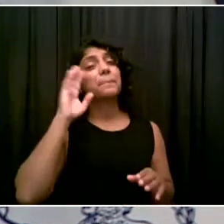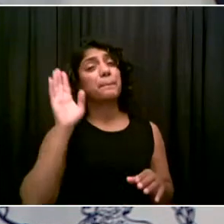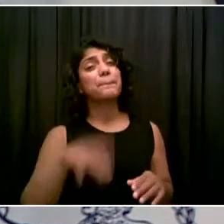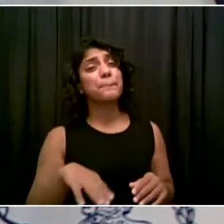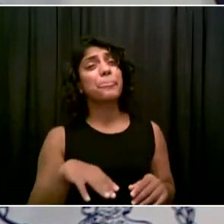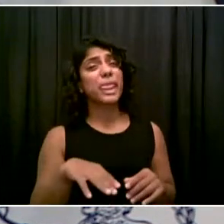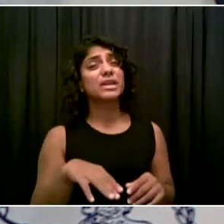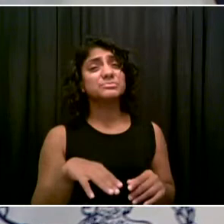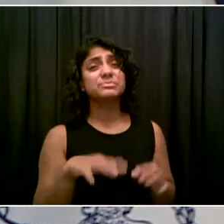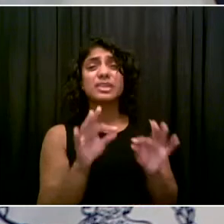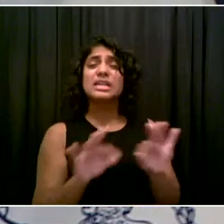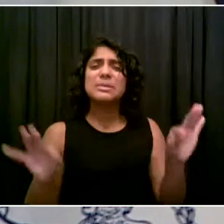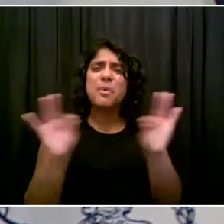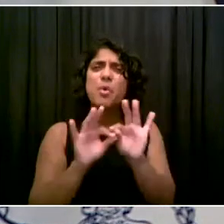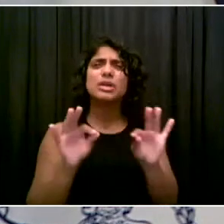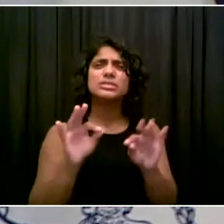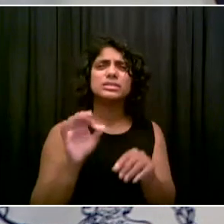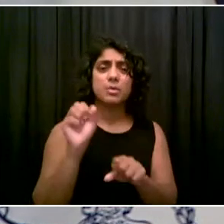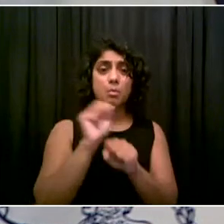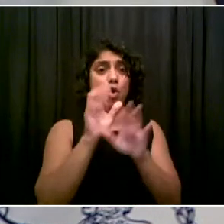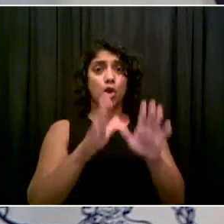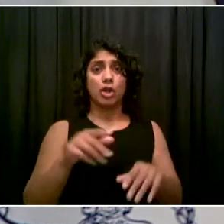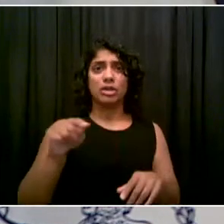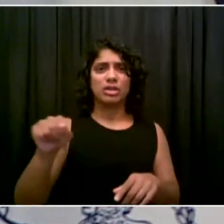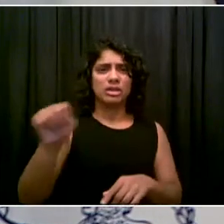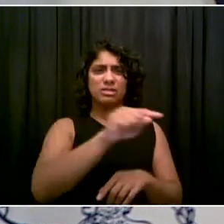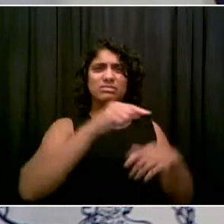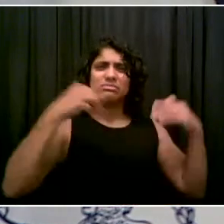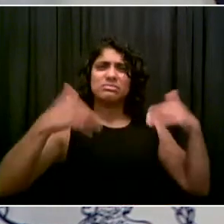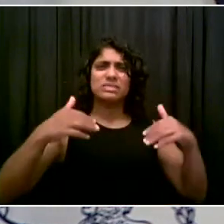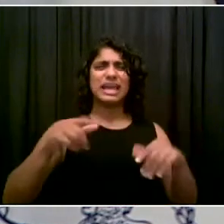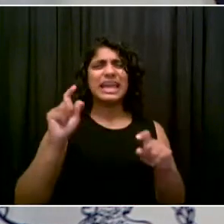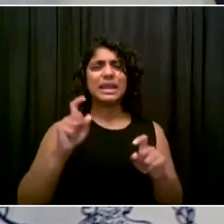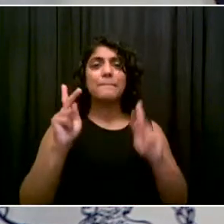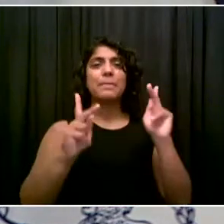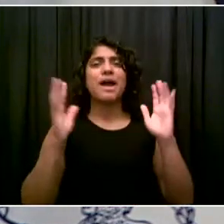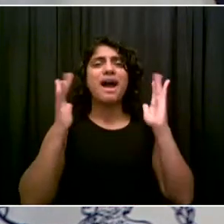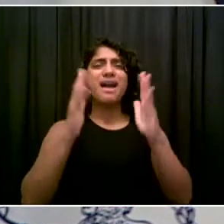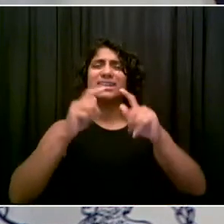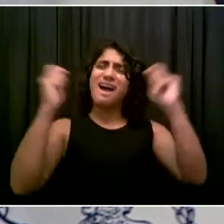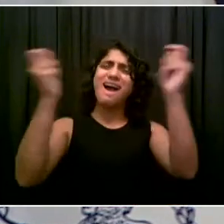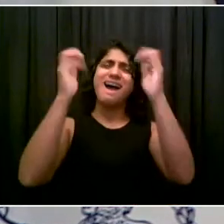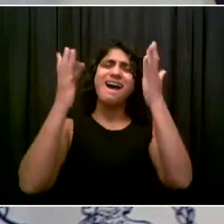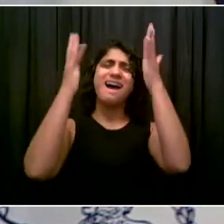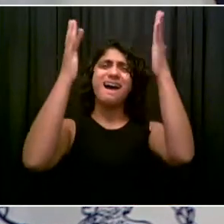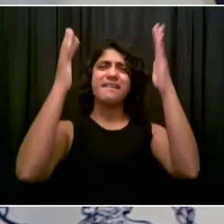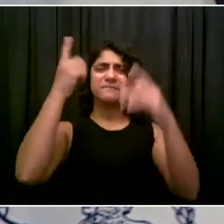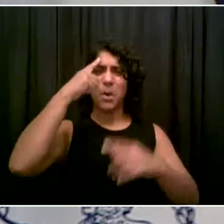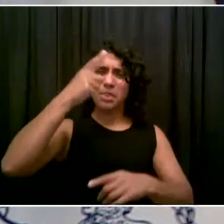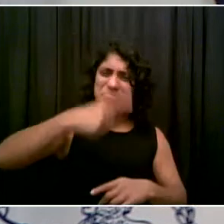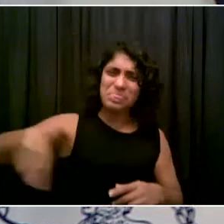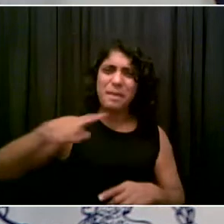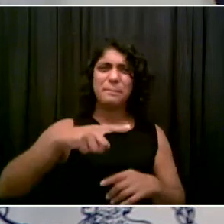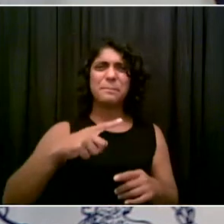CONSIDERING THE HEAT AND HOW IT WILL AFFECT, I THINK ESSENTIAL WORKERS DESERVE